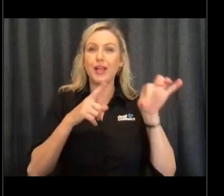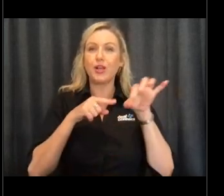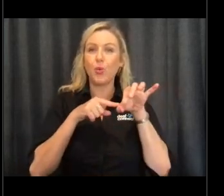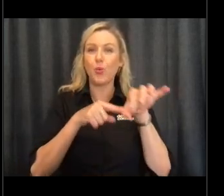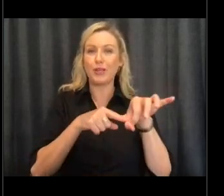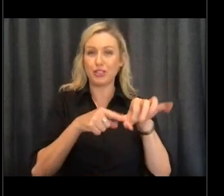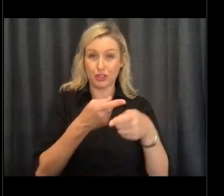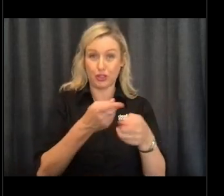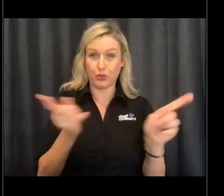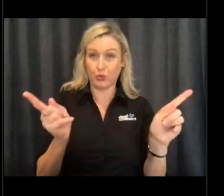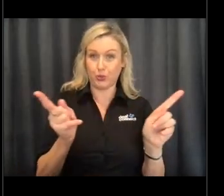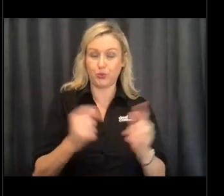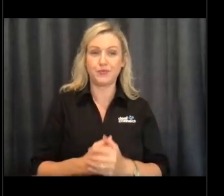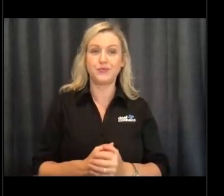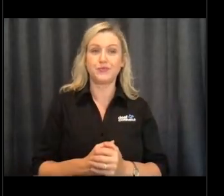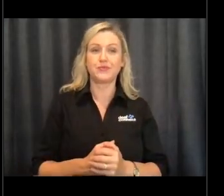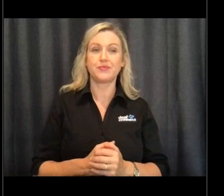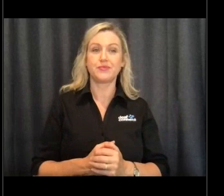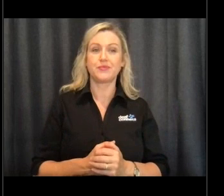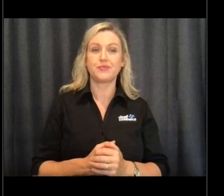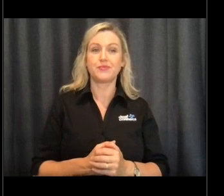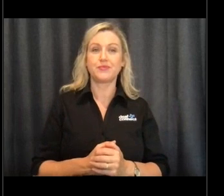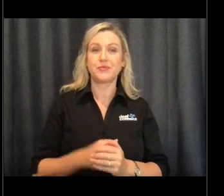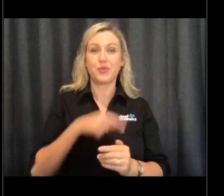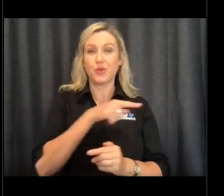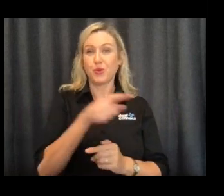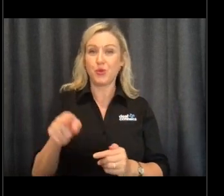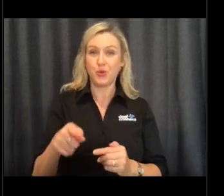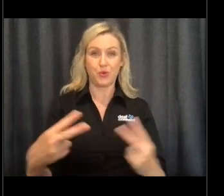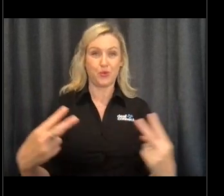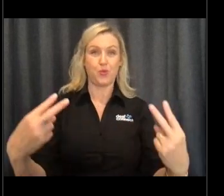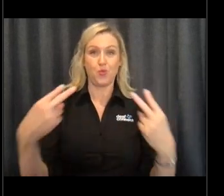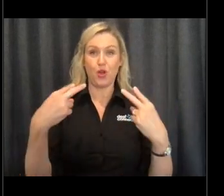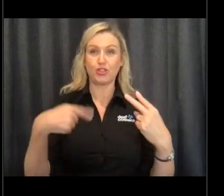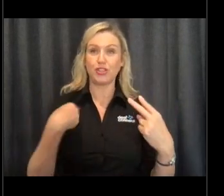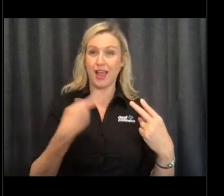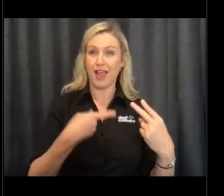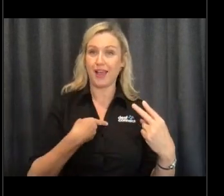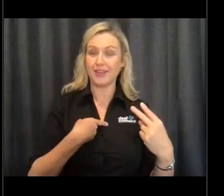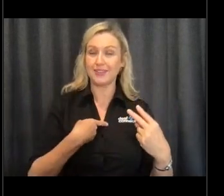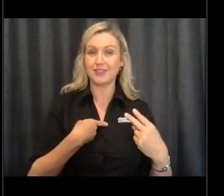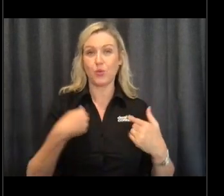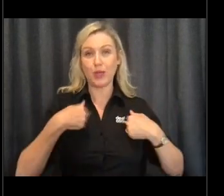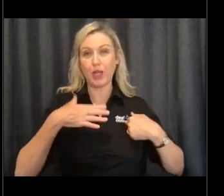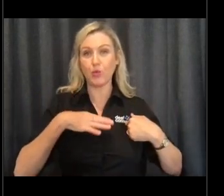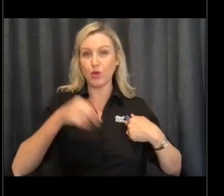Because we've got an online audience this will help Paul get to know you, understand